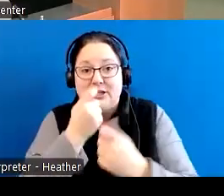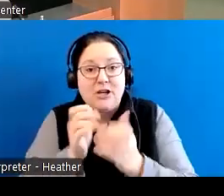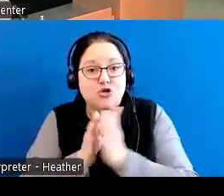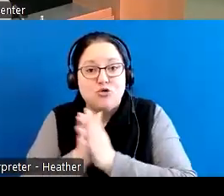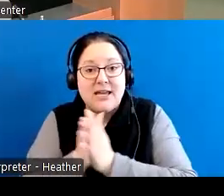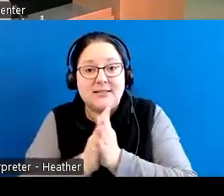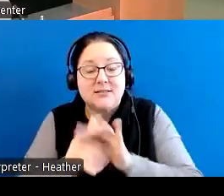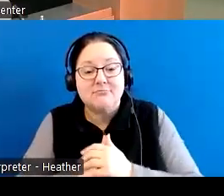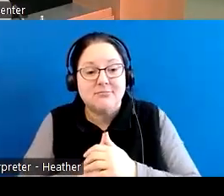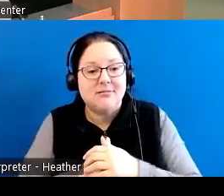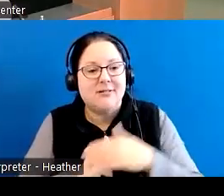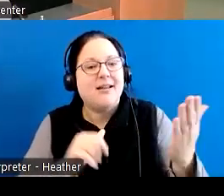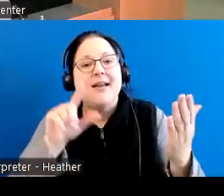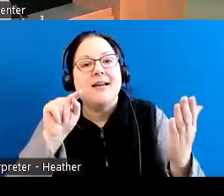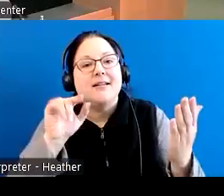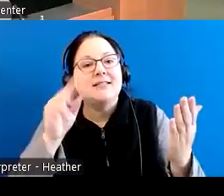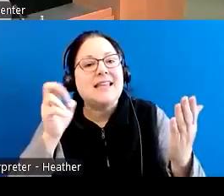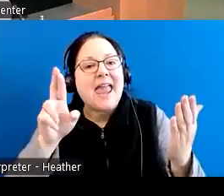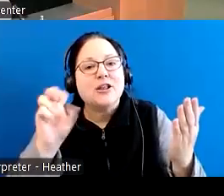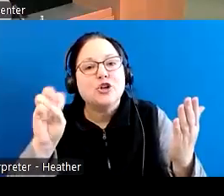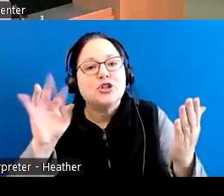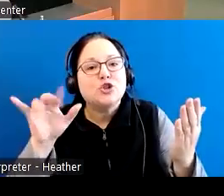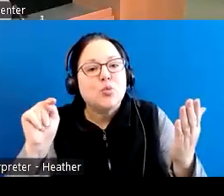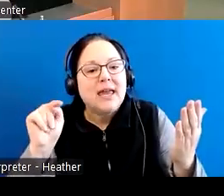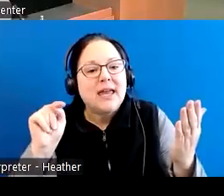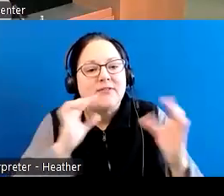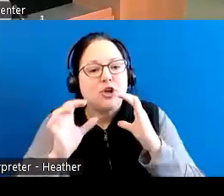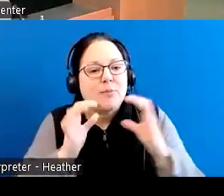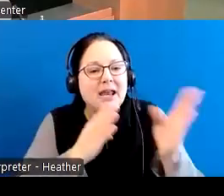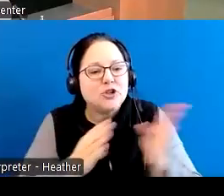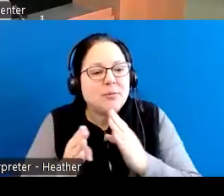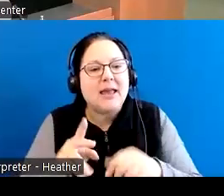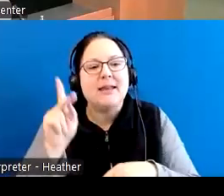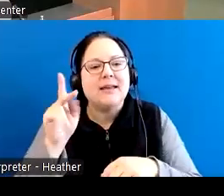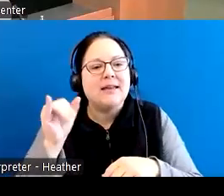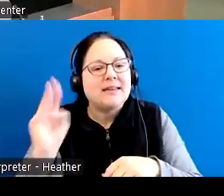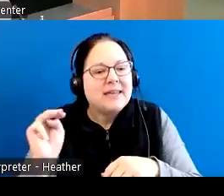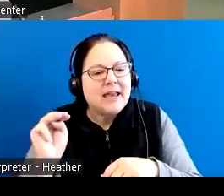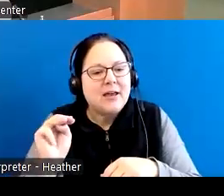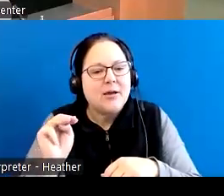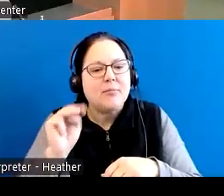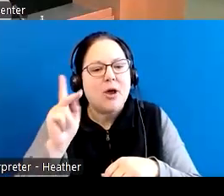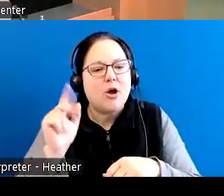have a Taylor Swift themed communication plan. Kim Kardashian's doing something down there. Um